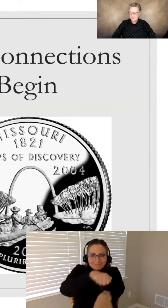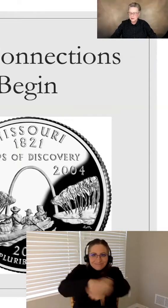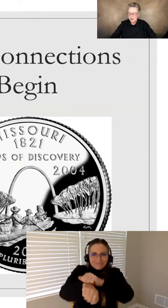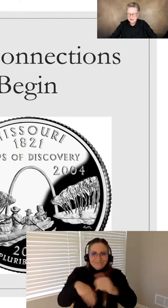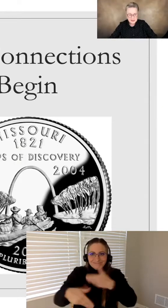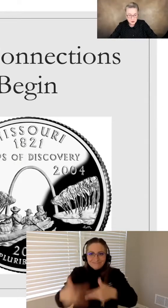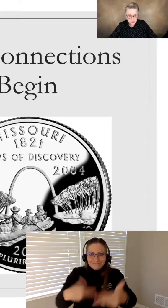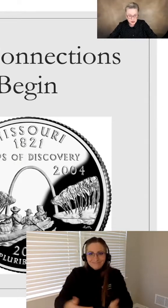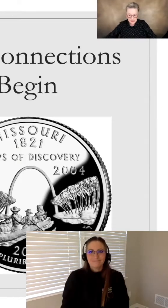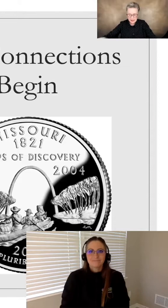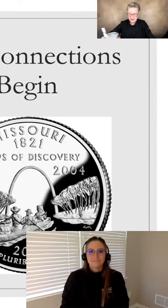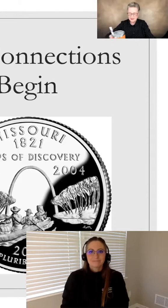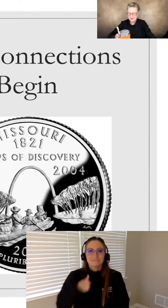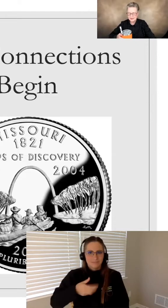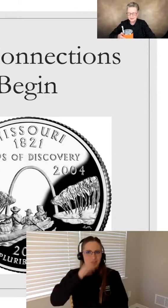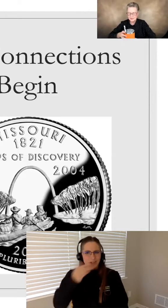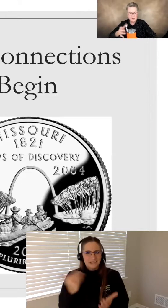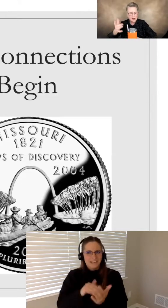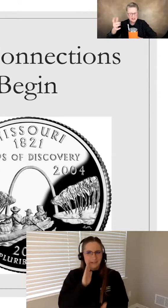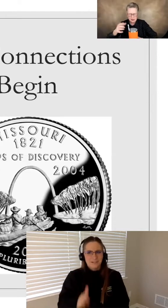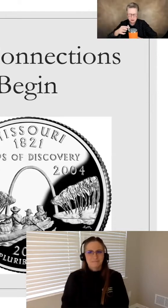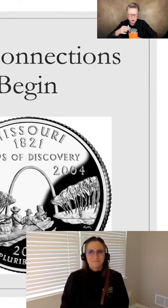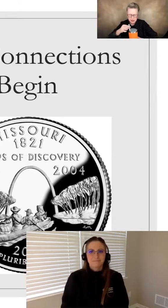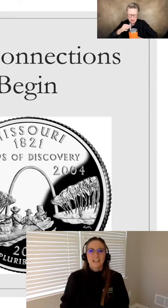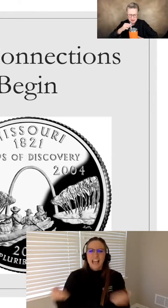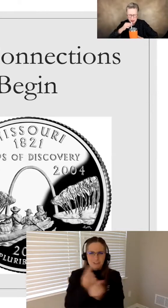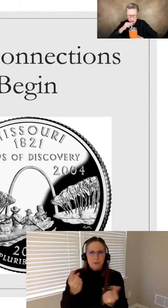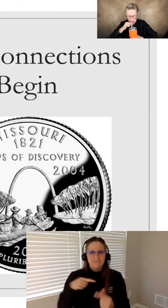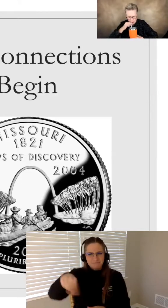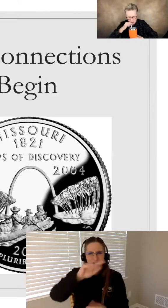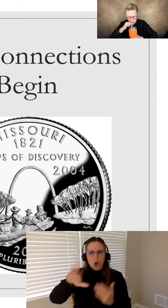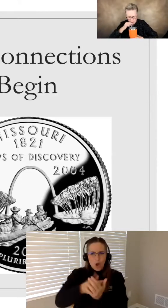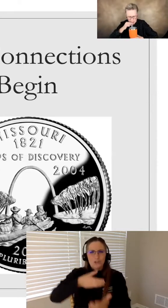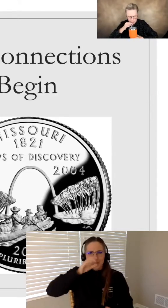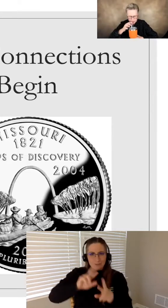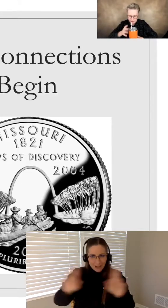I'm gonna take another drink, everybody take a little drink, how's that?